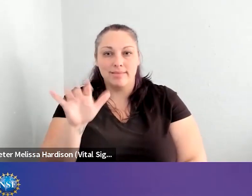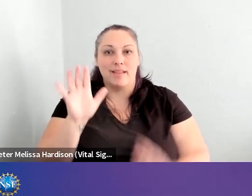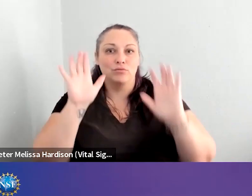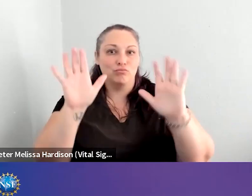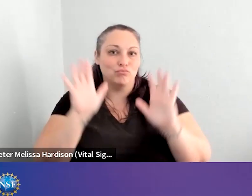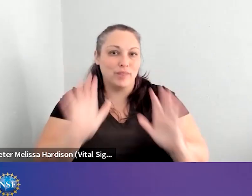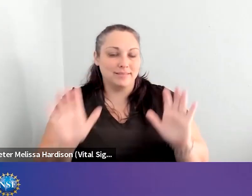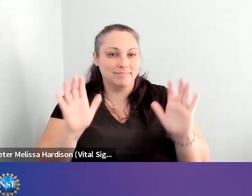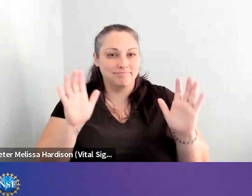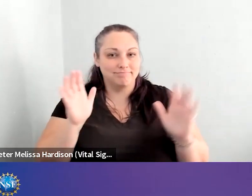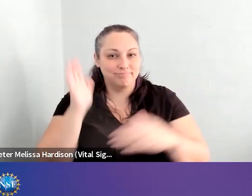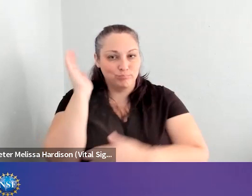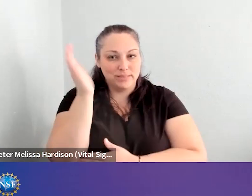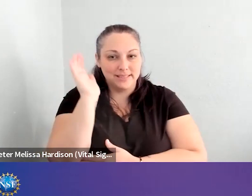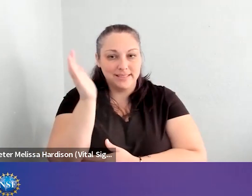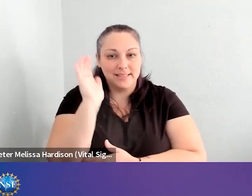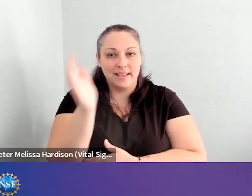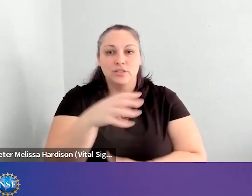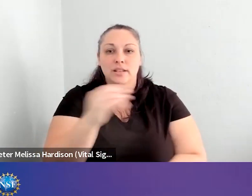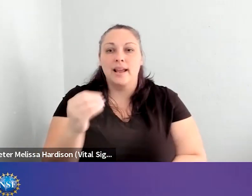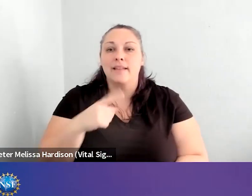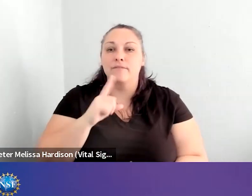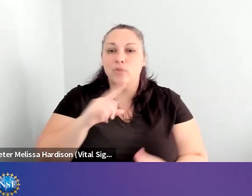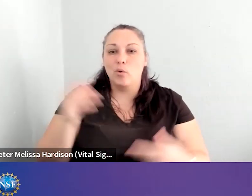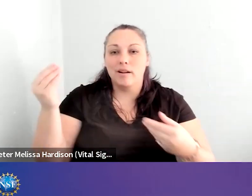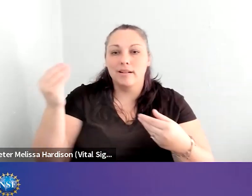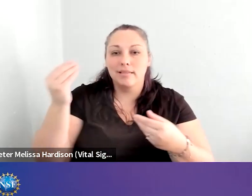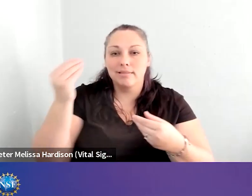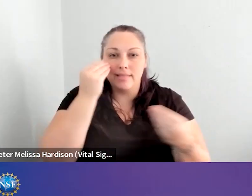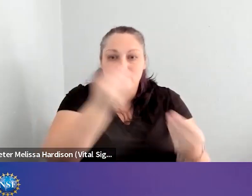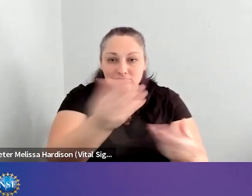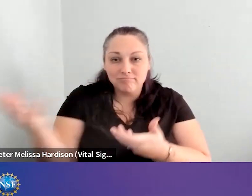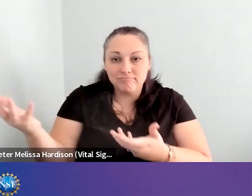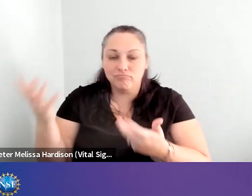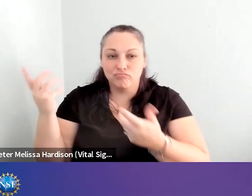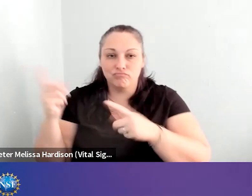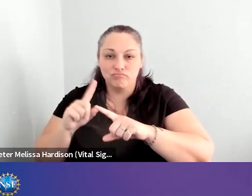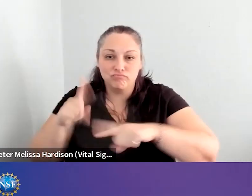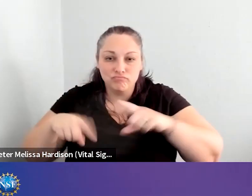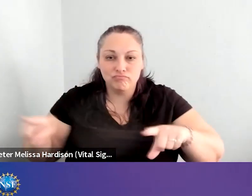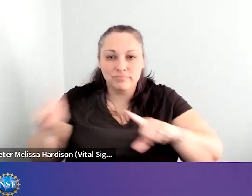and really letting people know all the the various wonderful programs